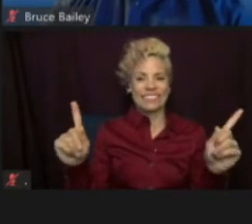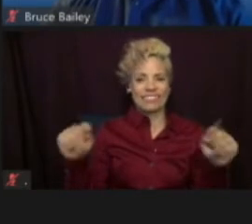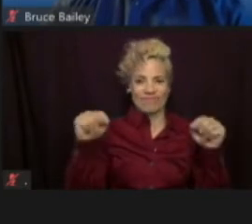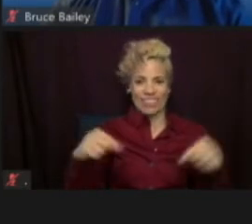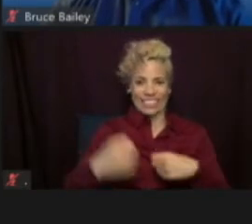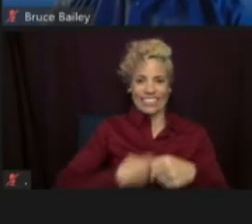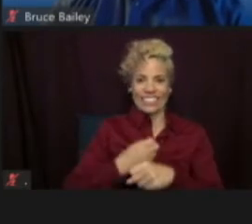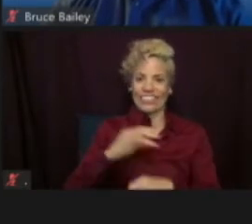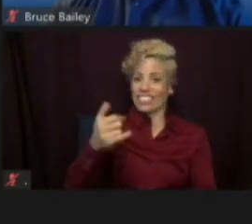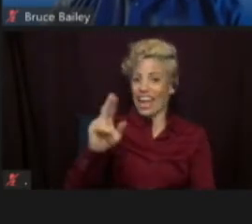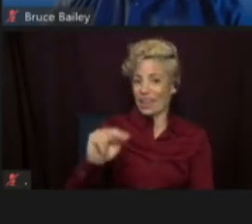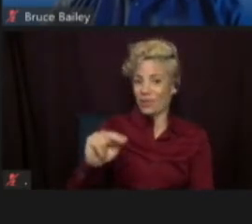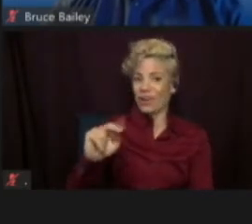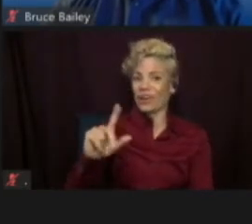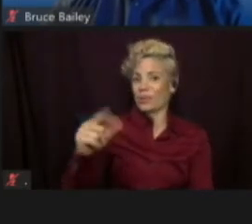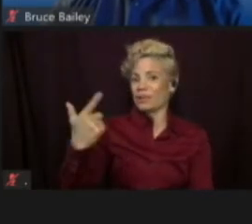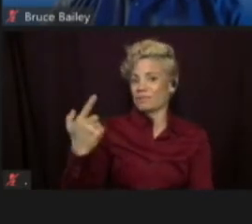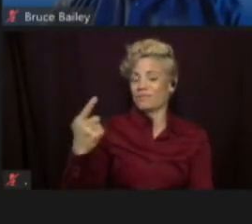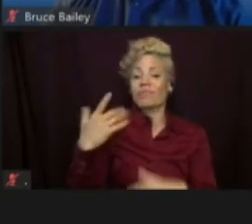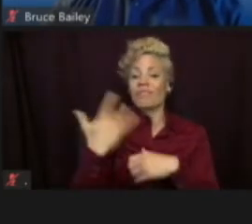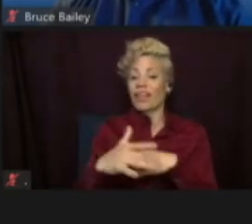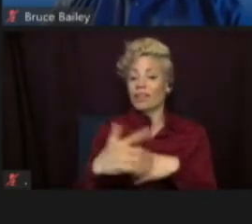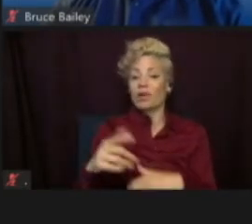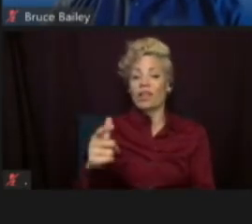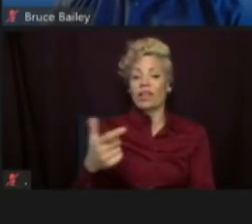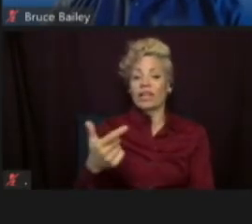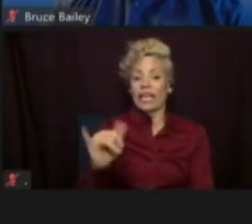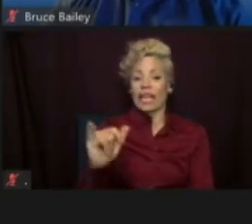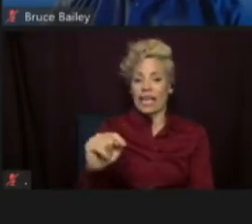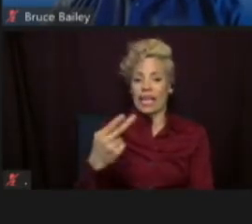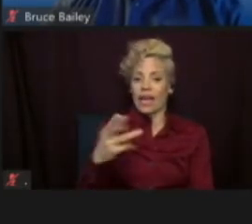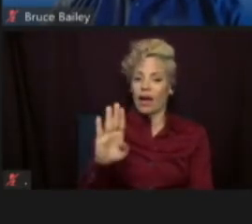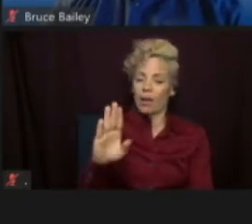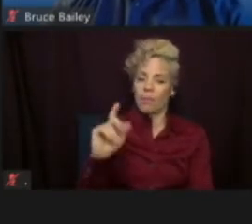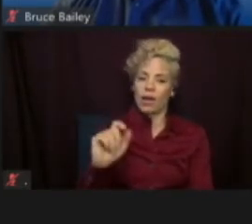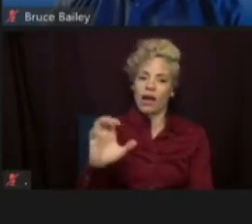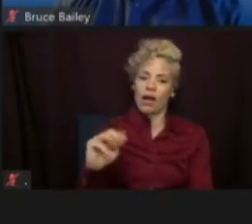And it's available on github.com/section508coordinators/